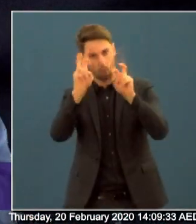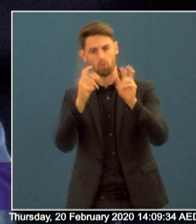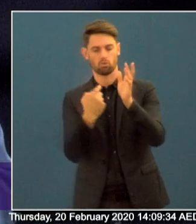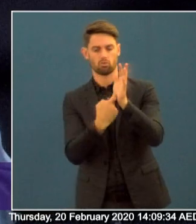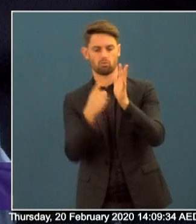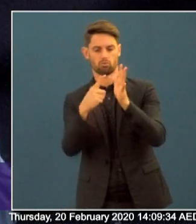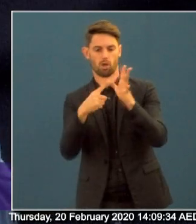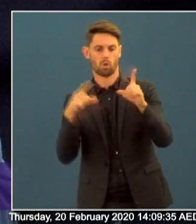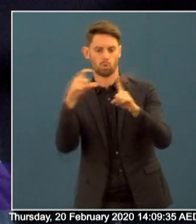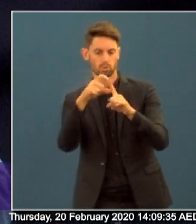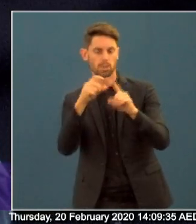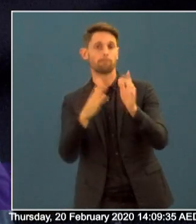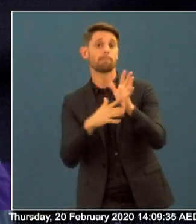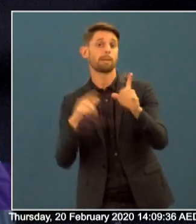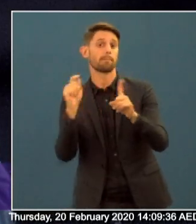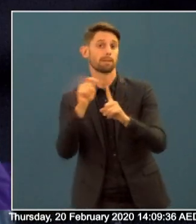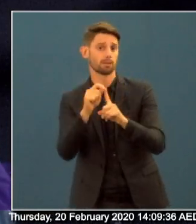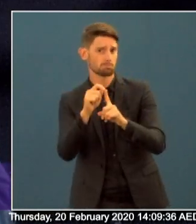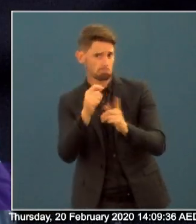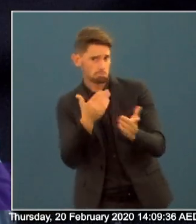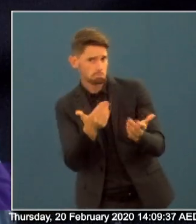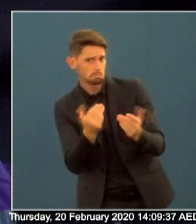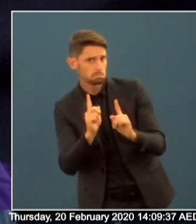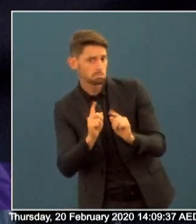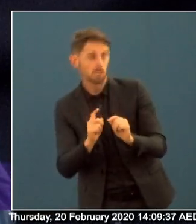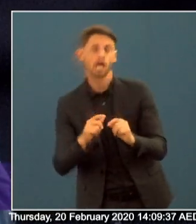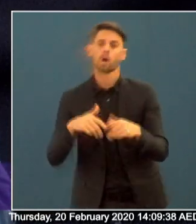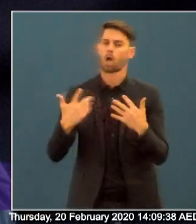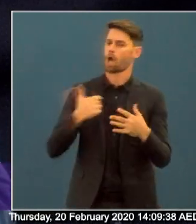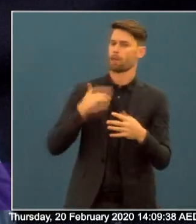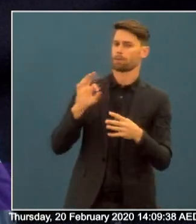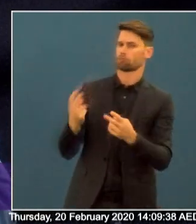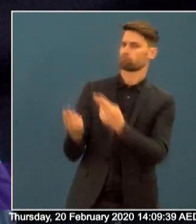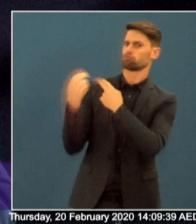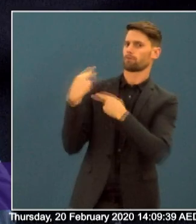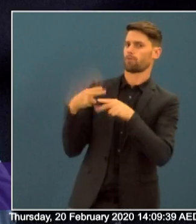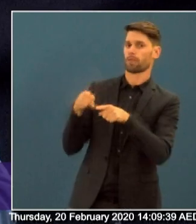The initiative was initiated, as I understand it, by the Minister for Health.